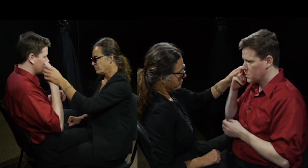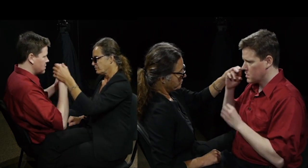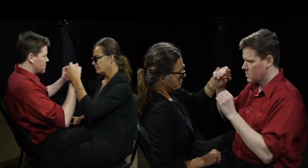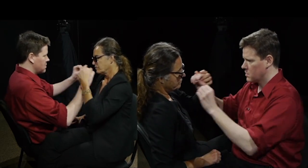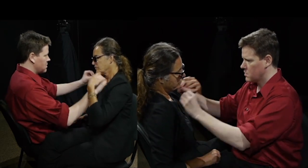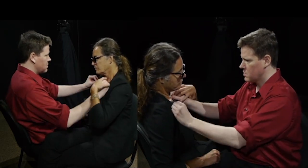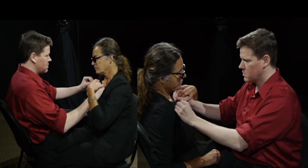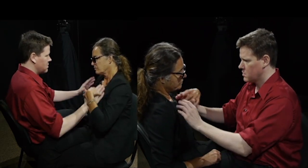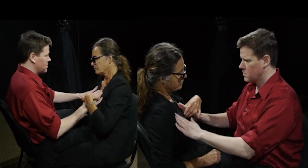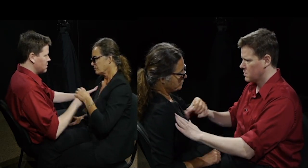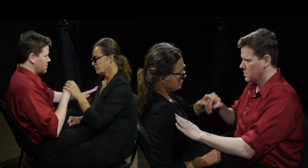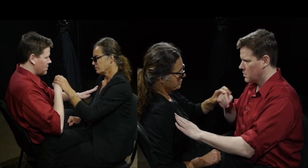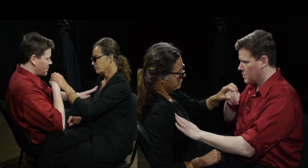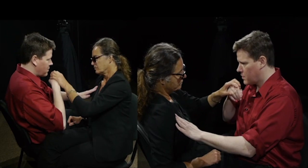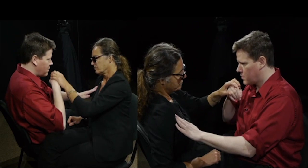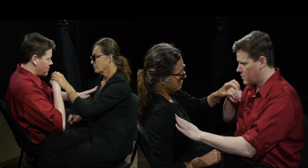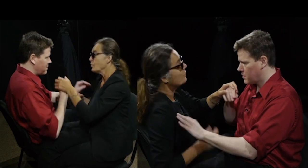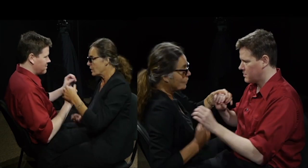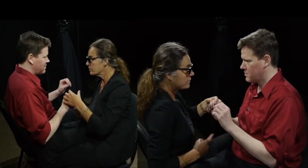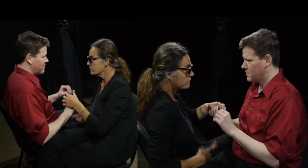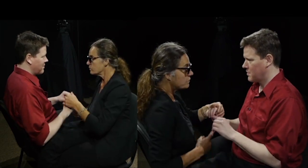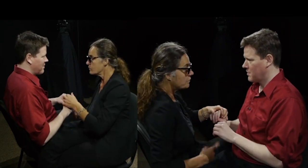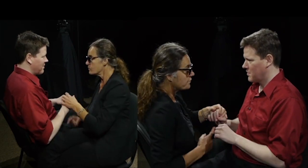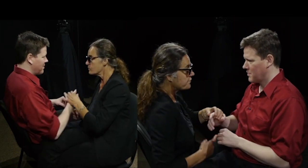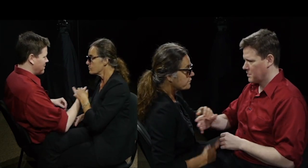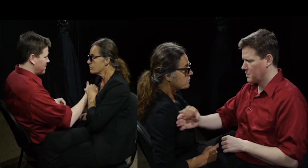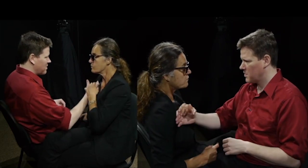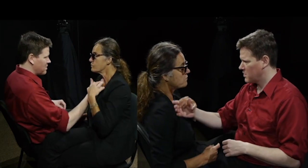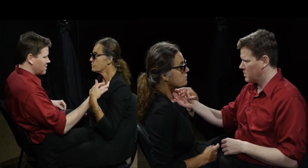Those children, they don't have DeafBlind role models.